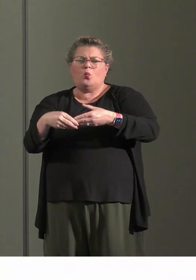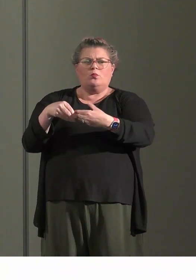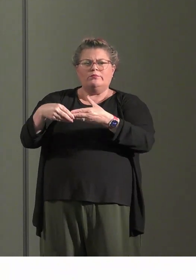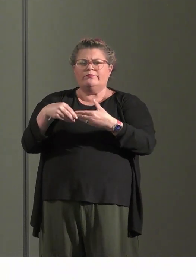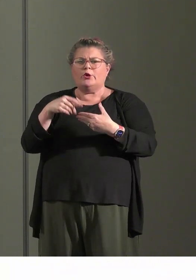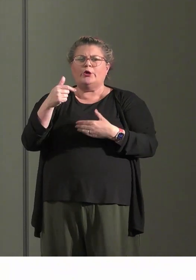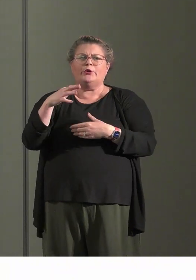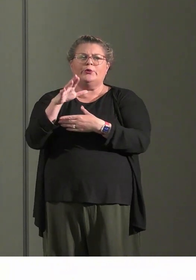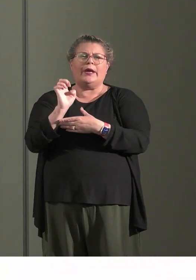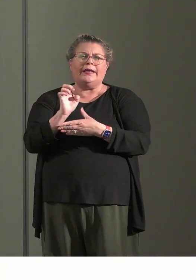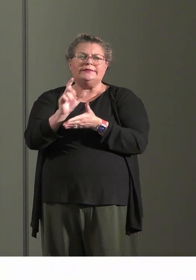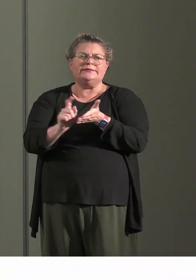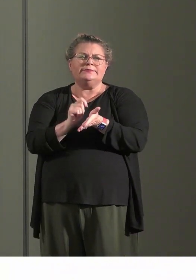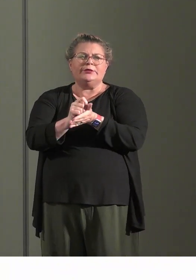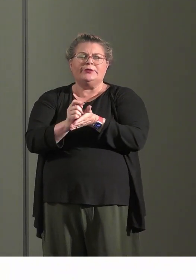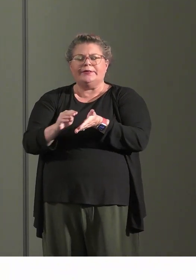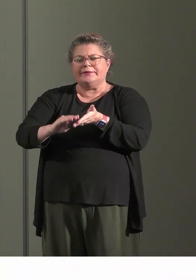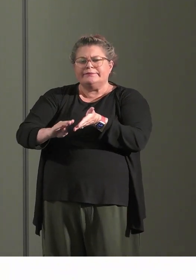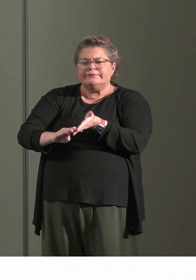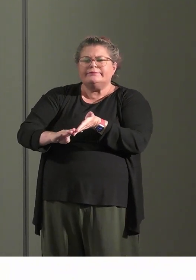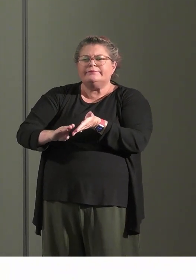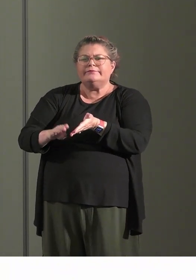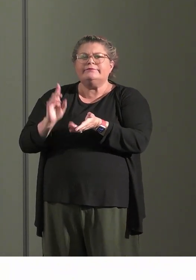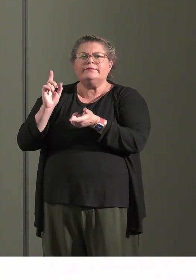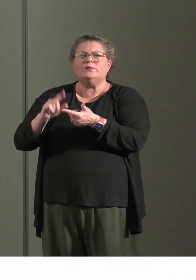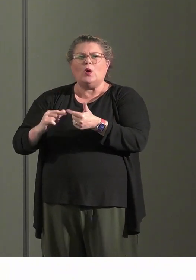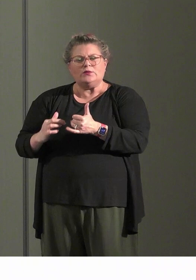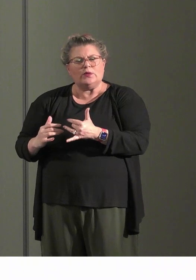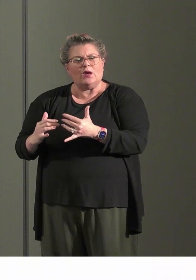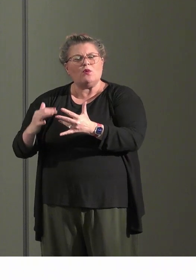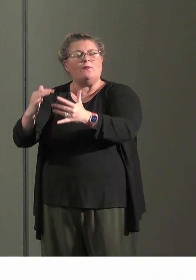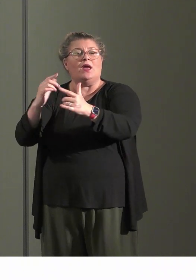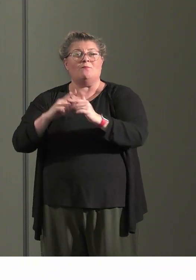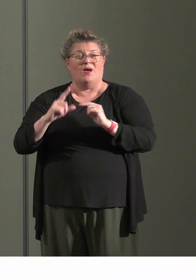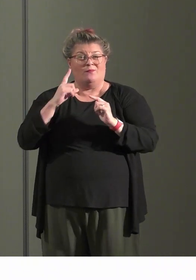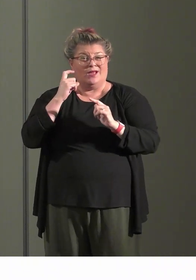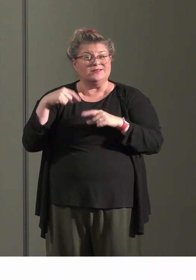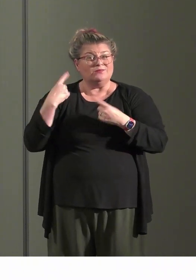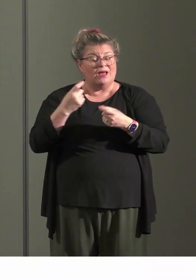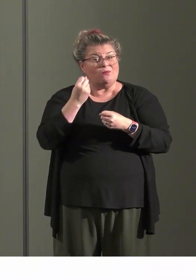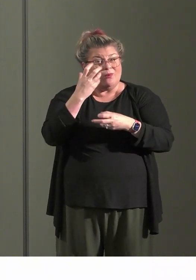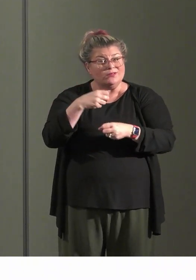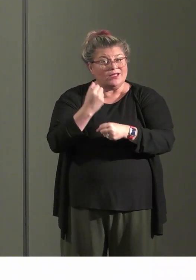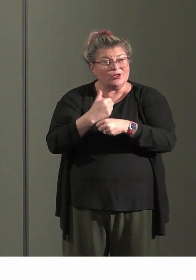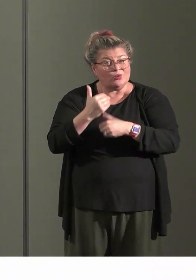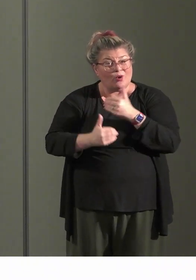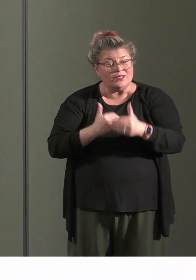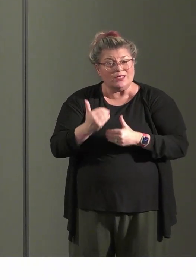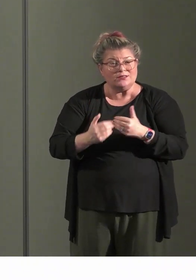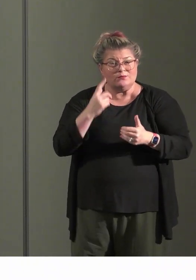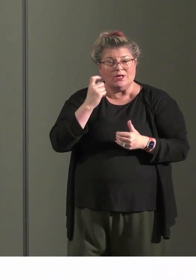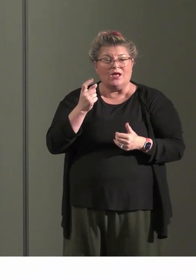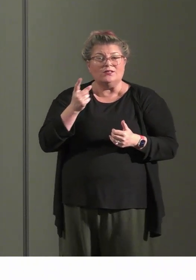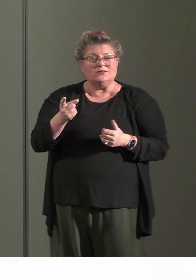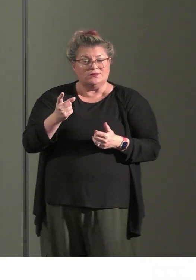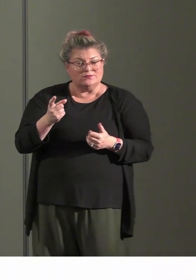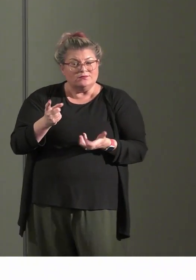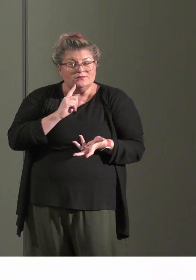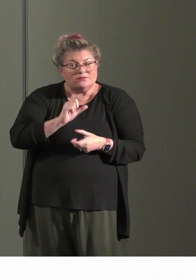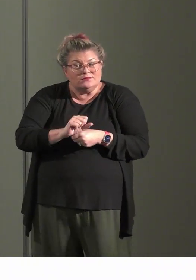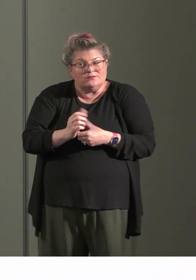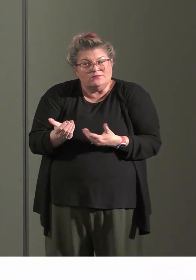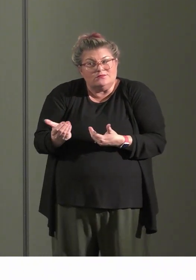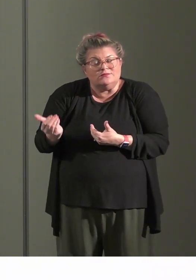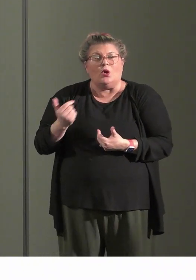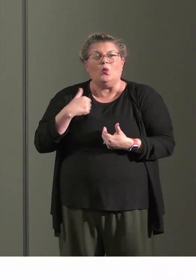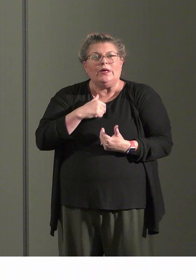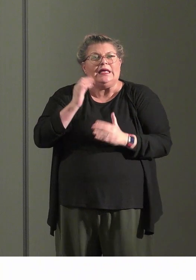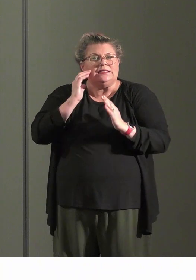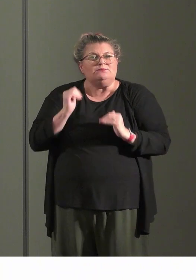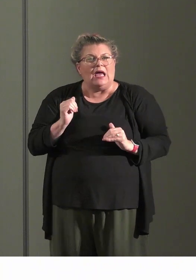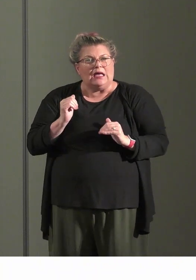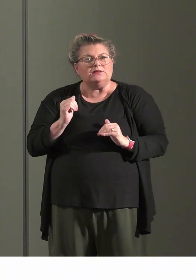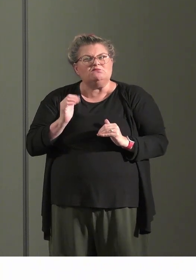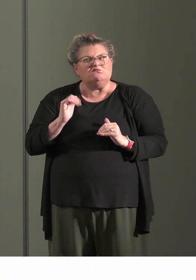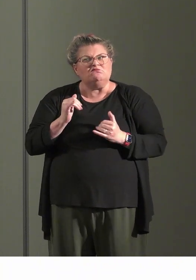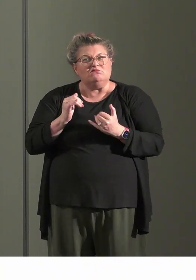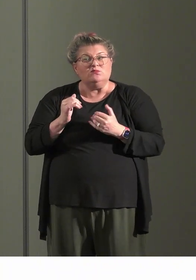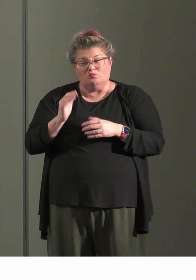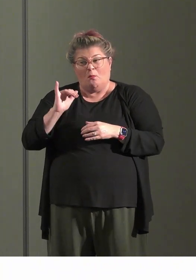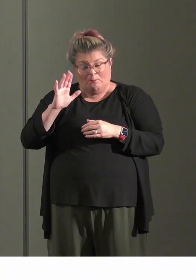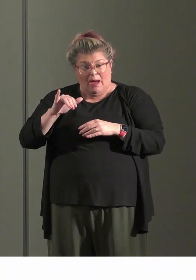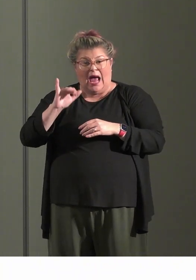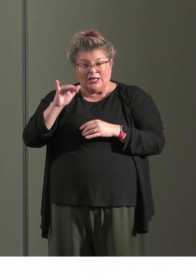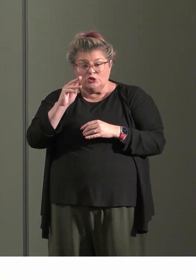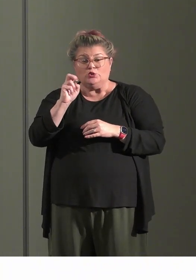up in terms of getting into compliance there is multi-year late June of next year to possibly